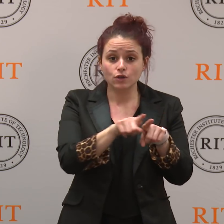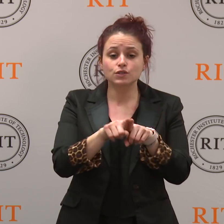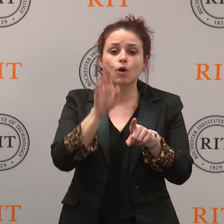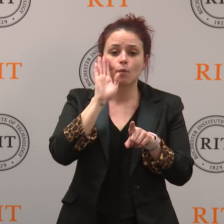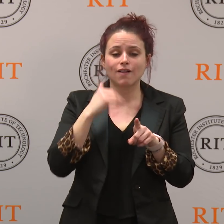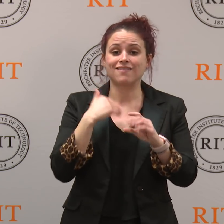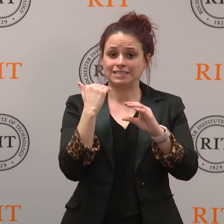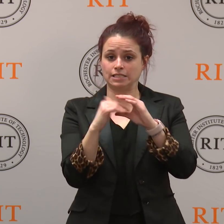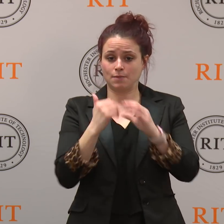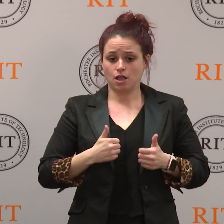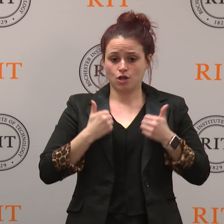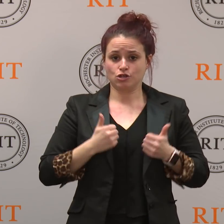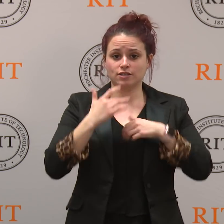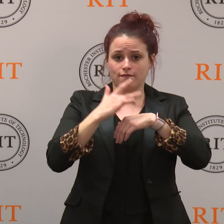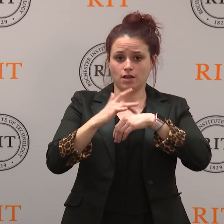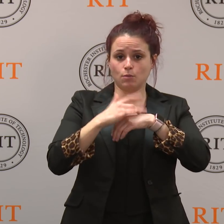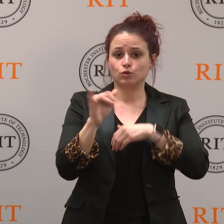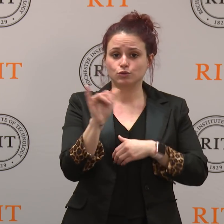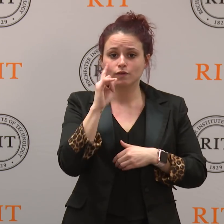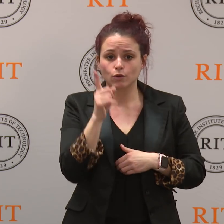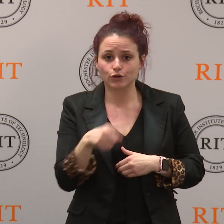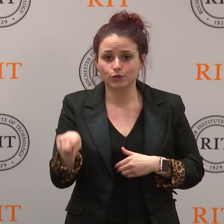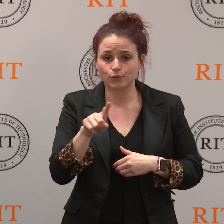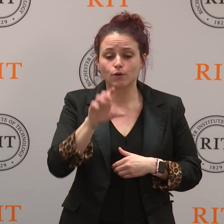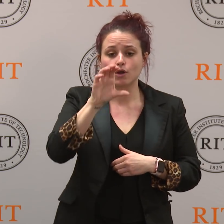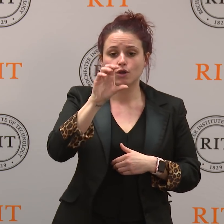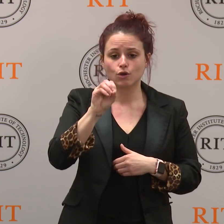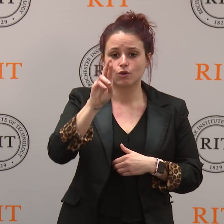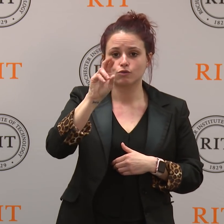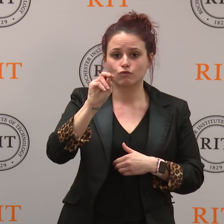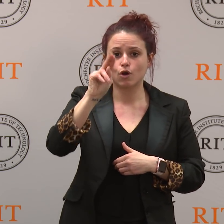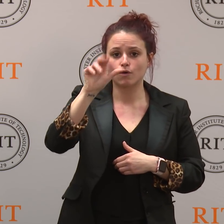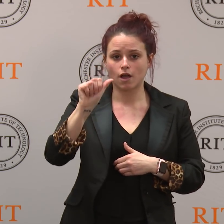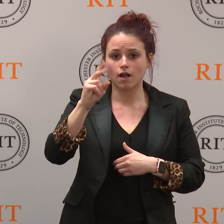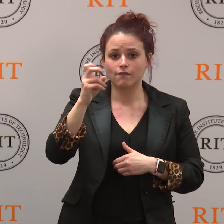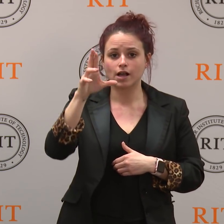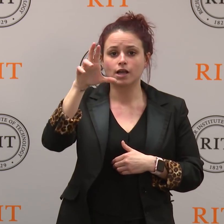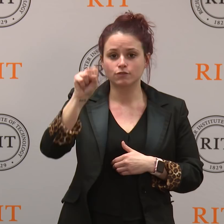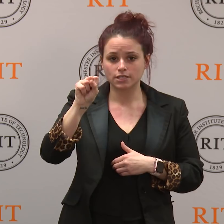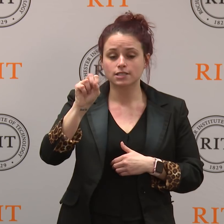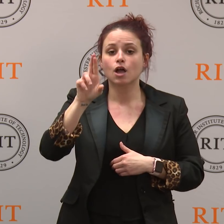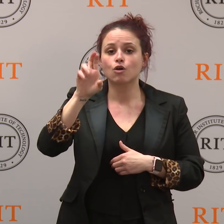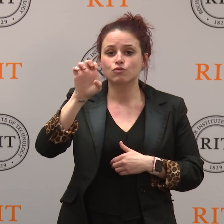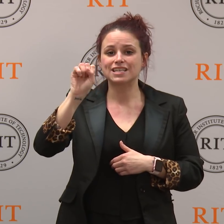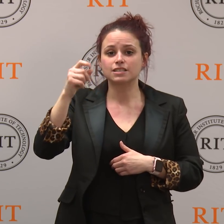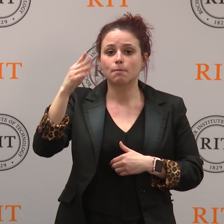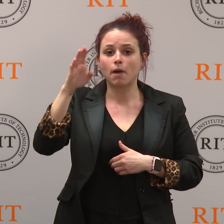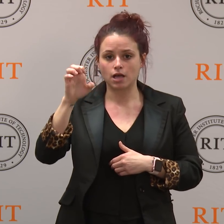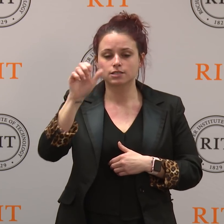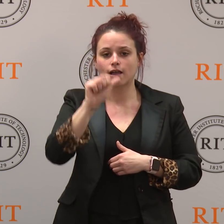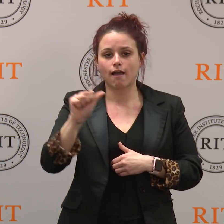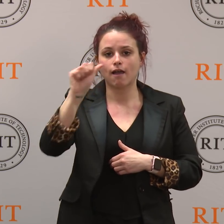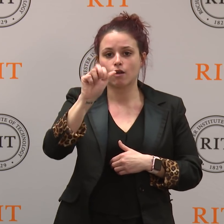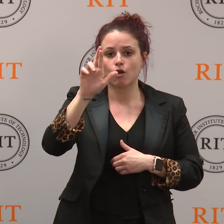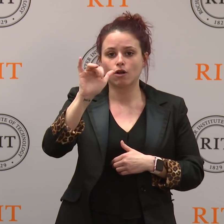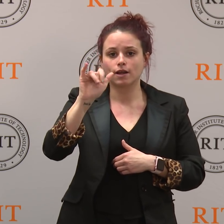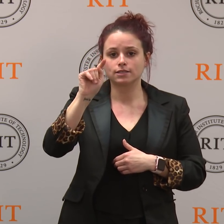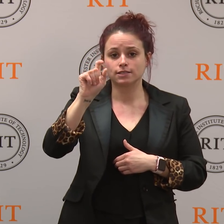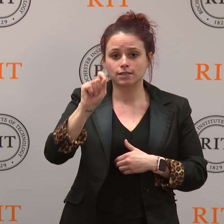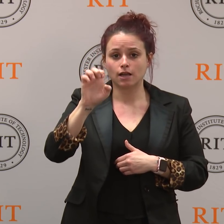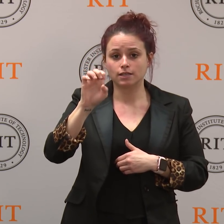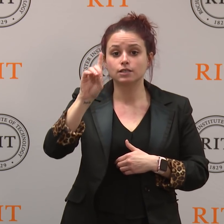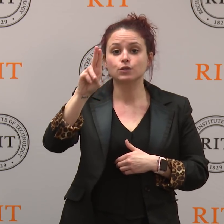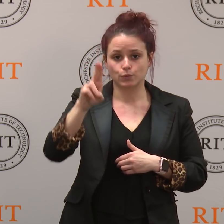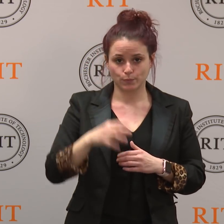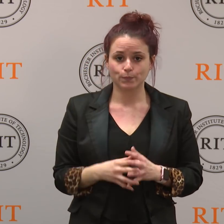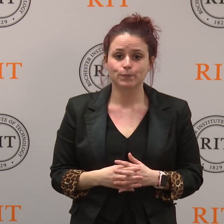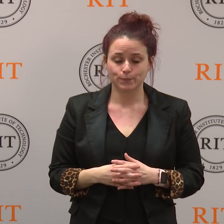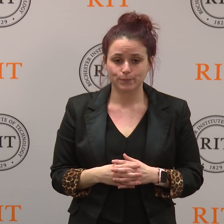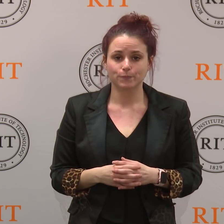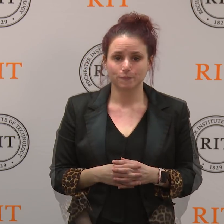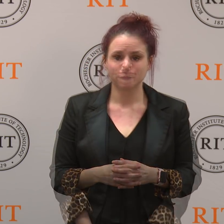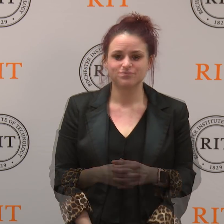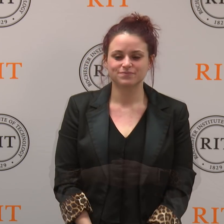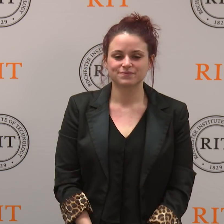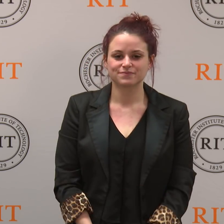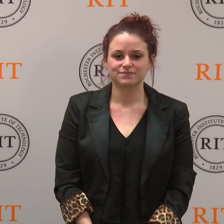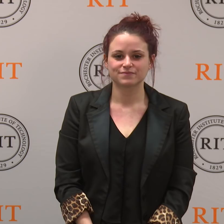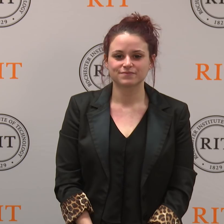available at coronavirusresponse@rit.edu.